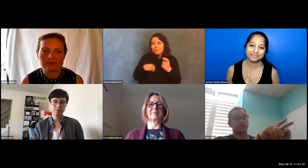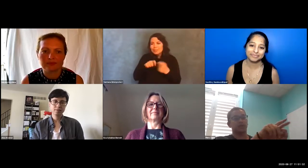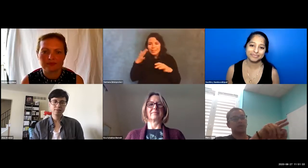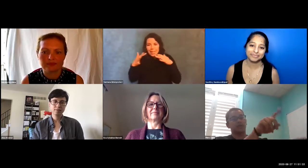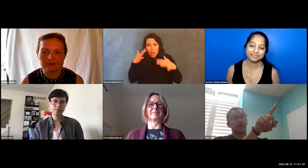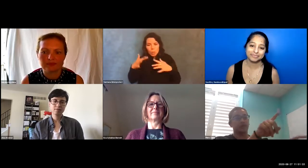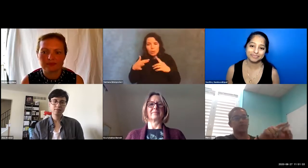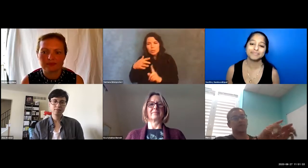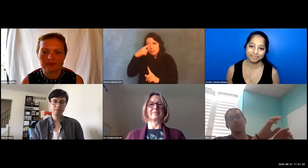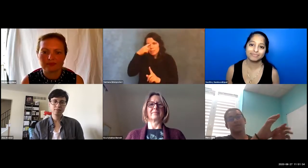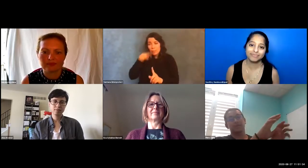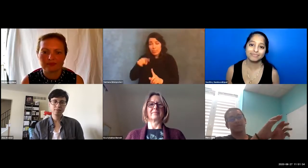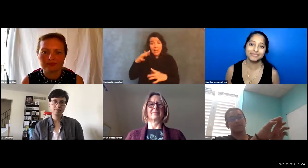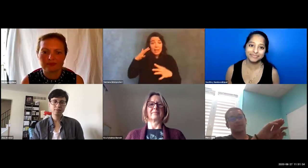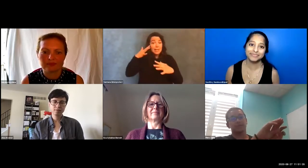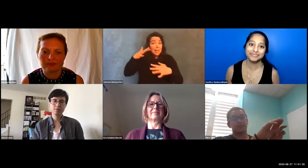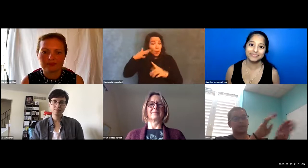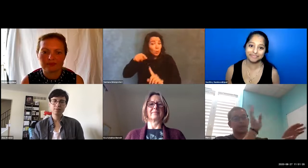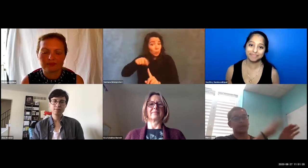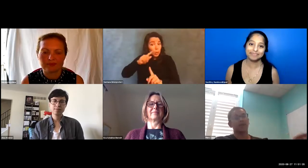sound survive or does it get -- by the entire population.